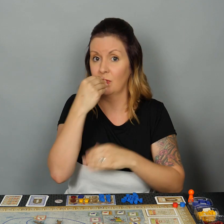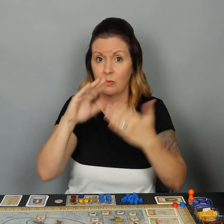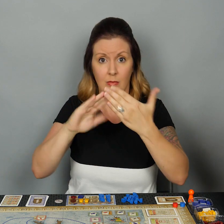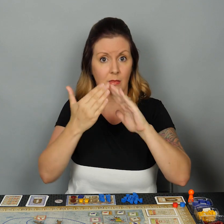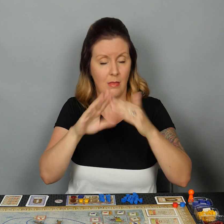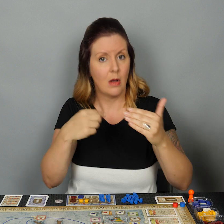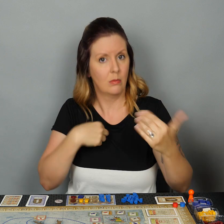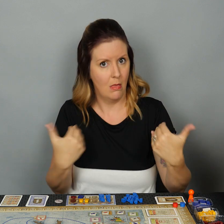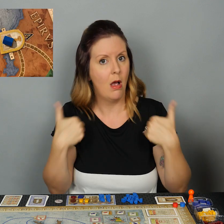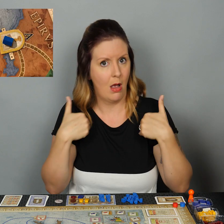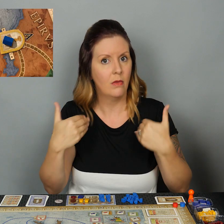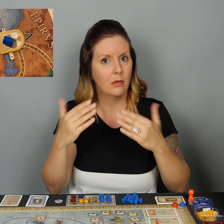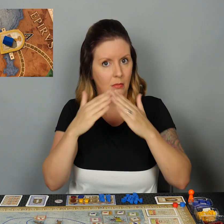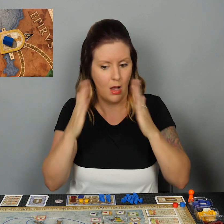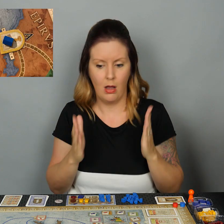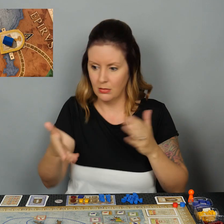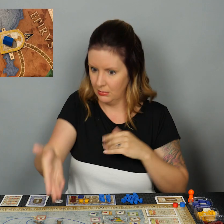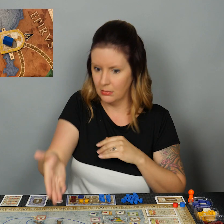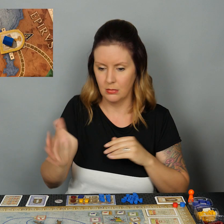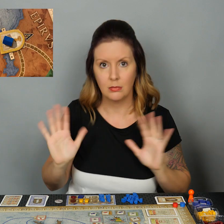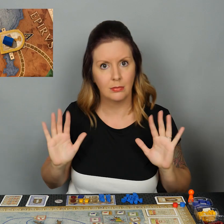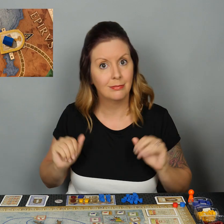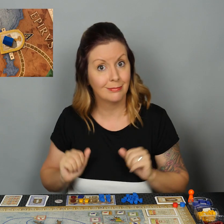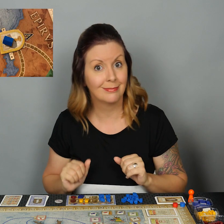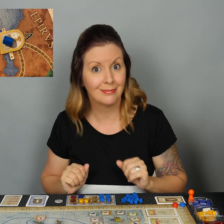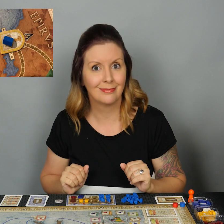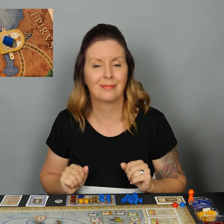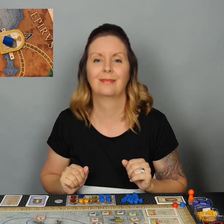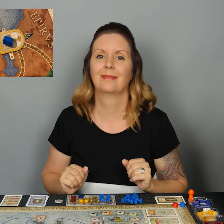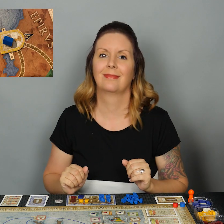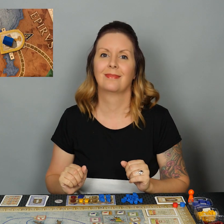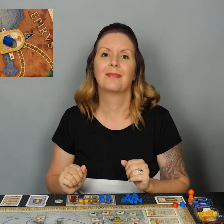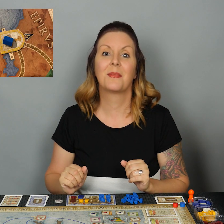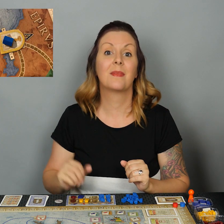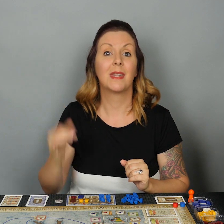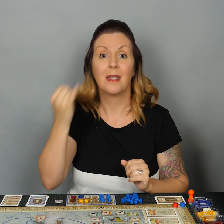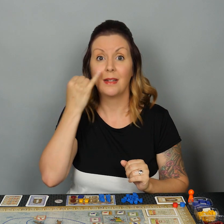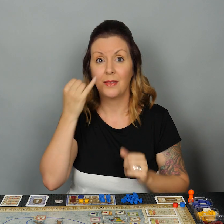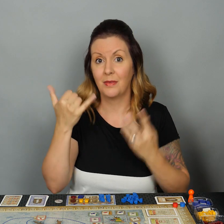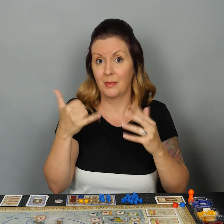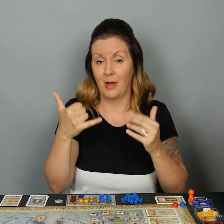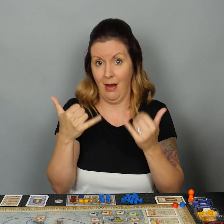city you have a house in.